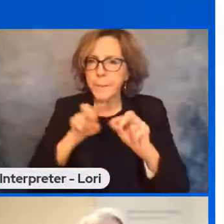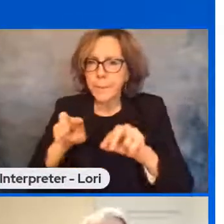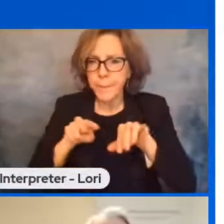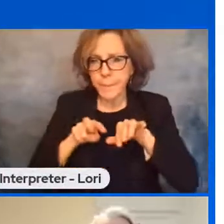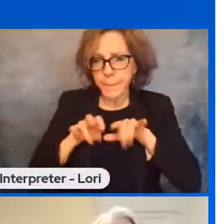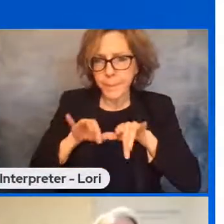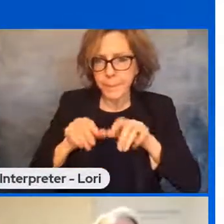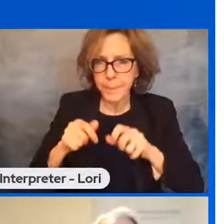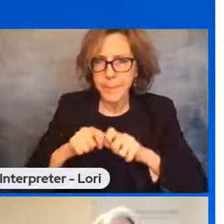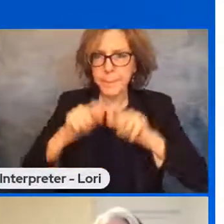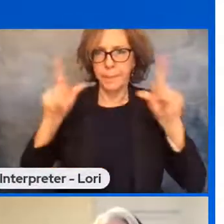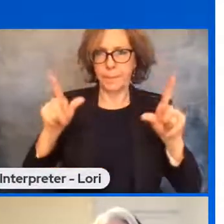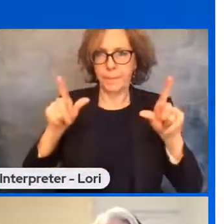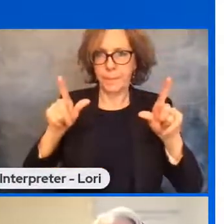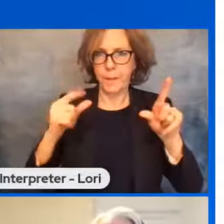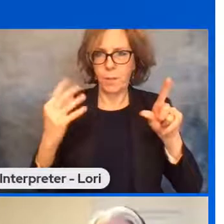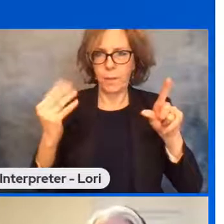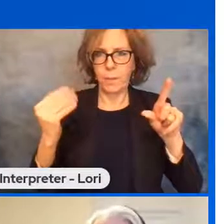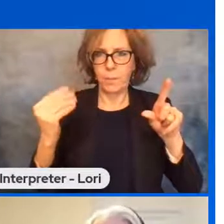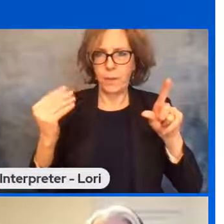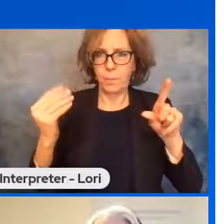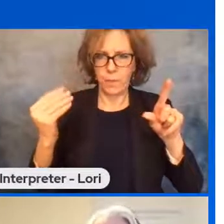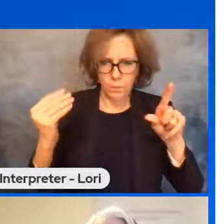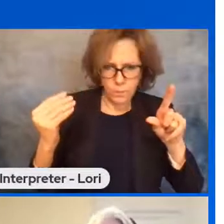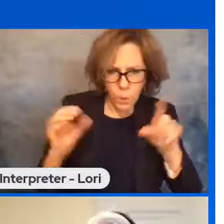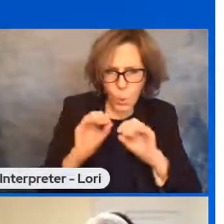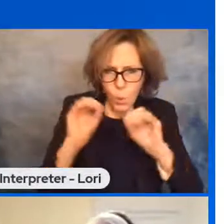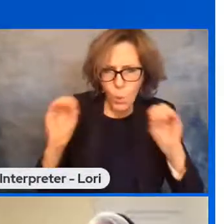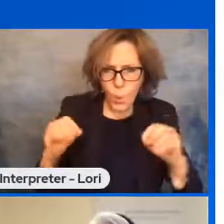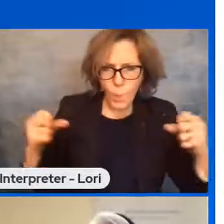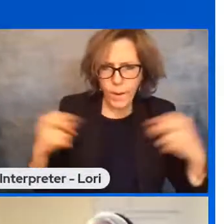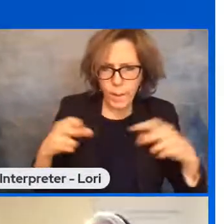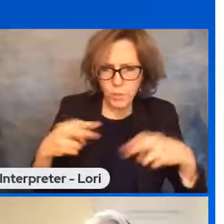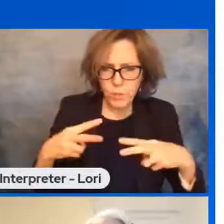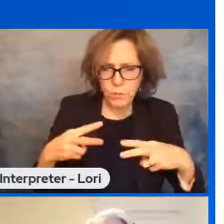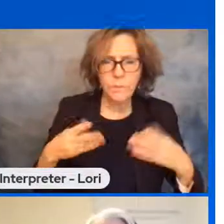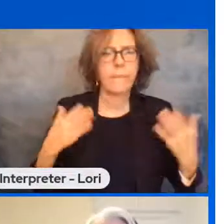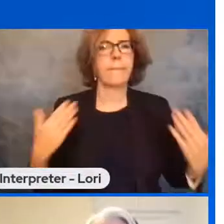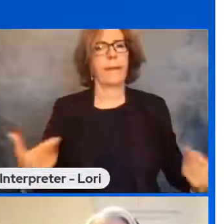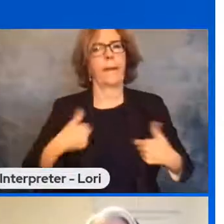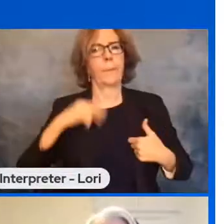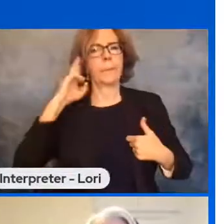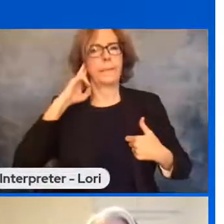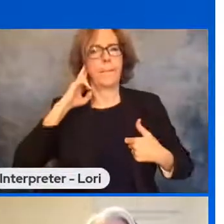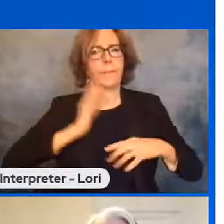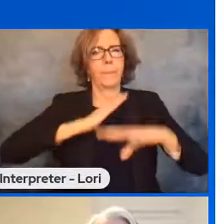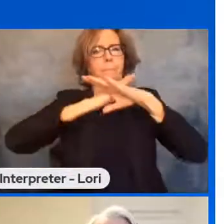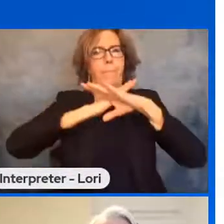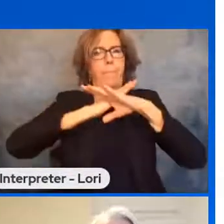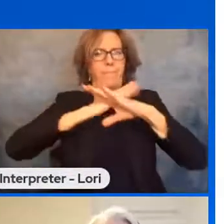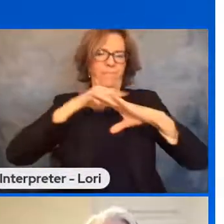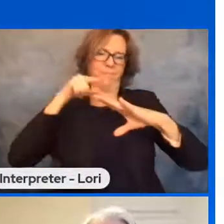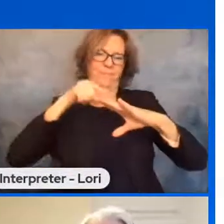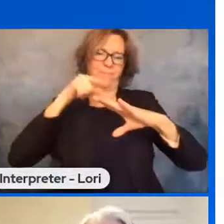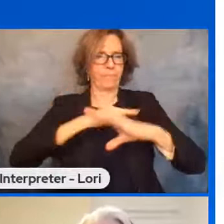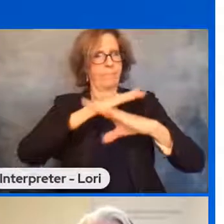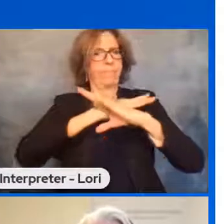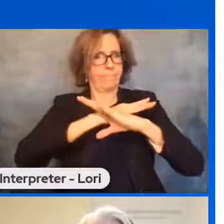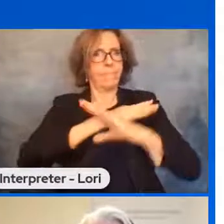Some application that doesn't provide captions. And now they can't take part in the experience. That's when it becomes a disability.